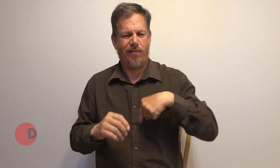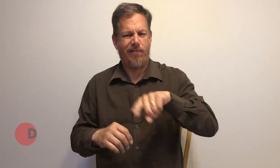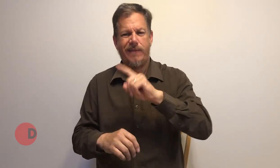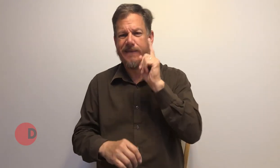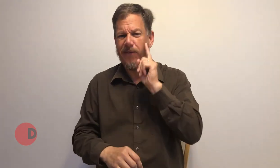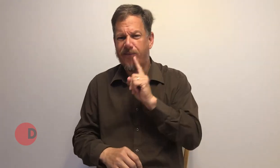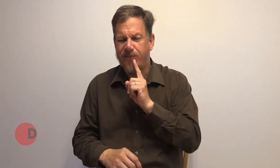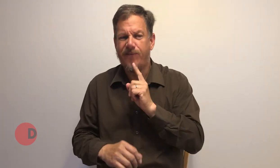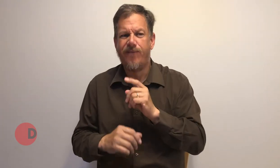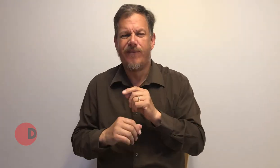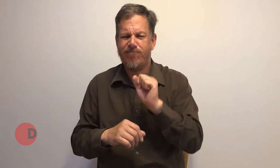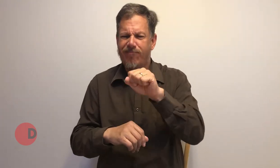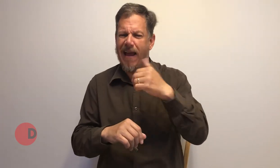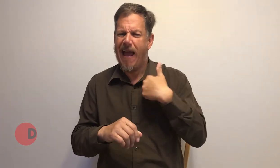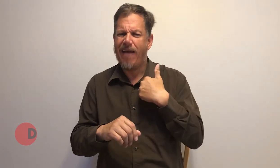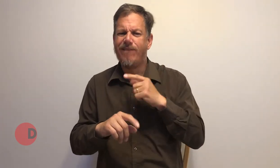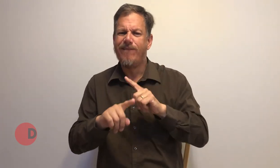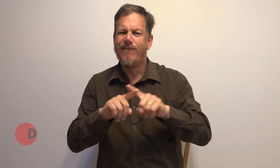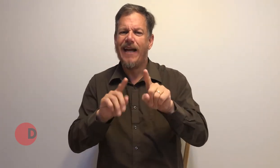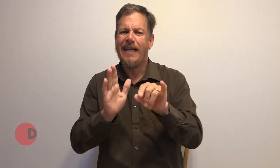we are Deaf with different labels,